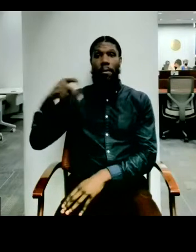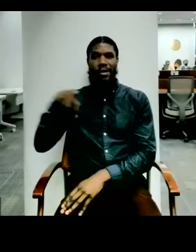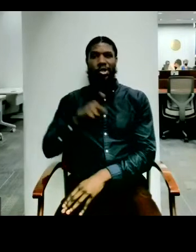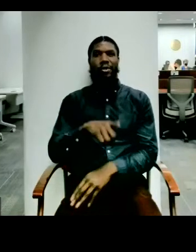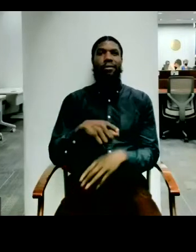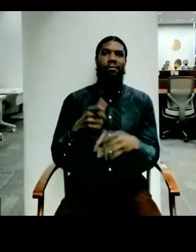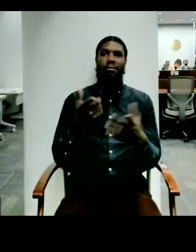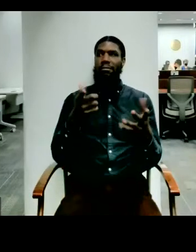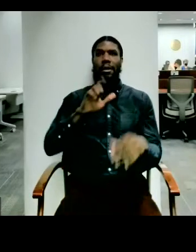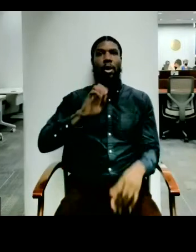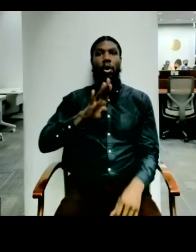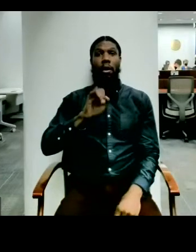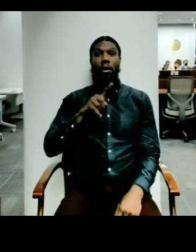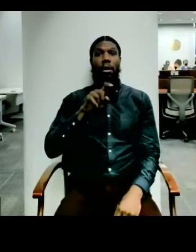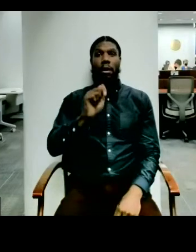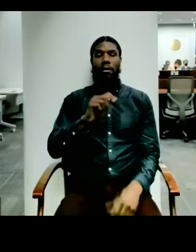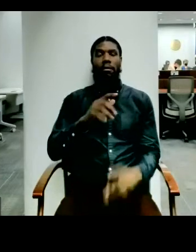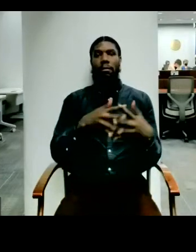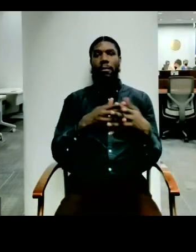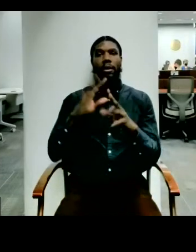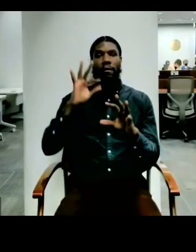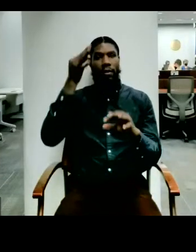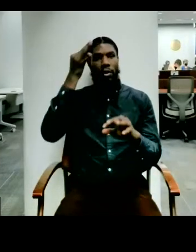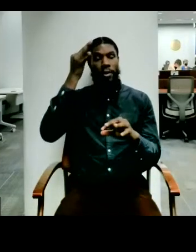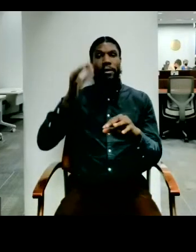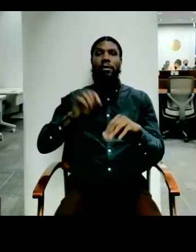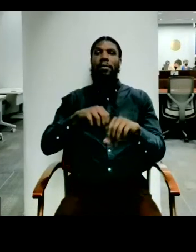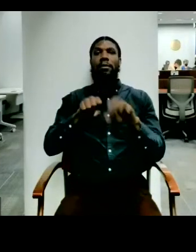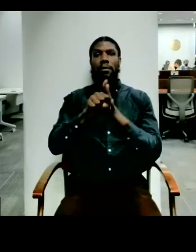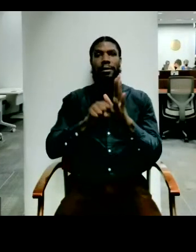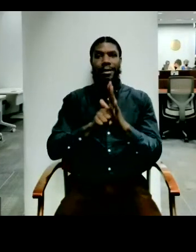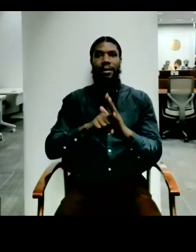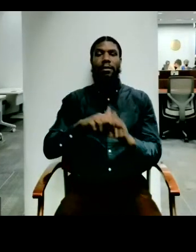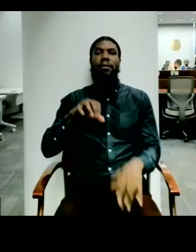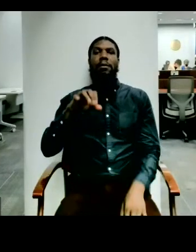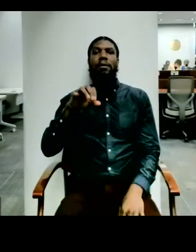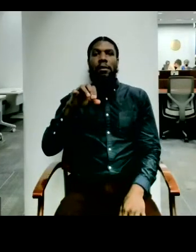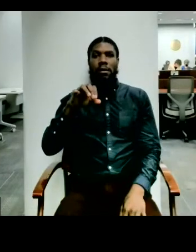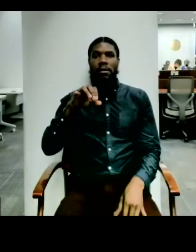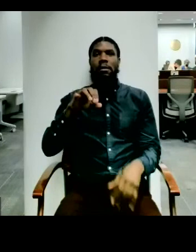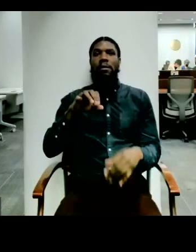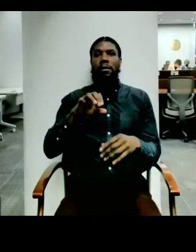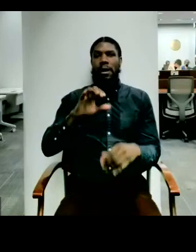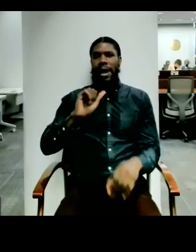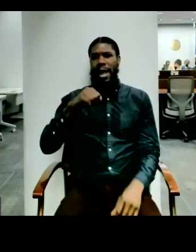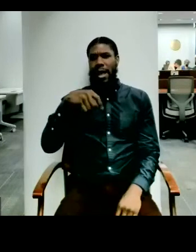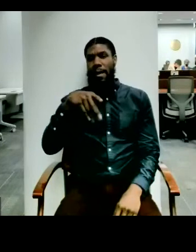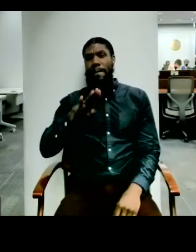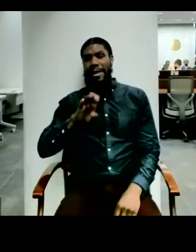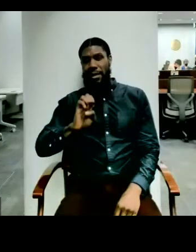the American where she represented the interest of public sector employees.